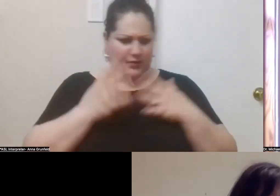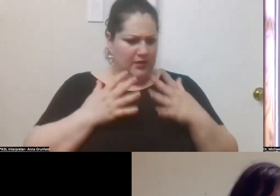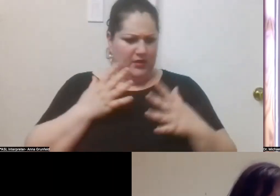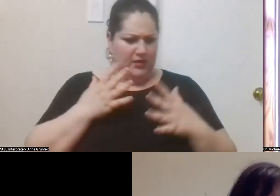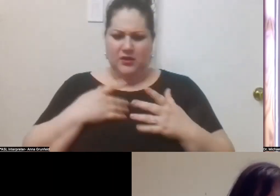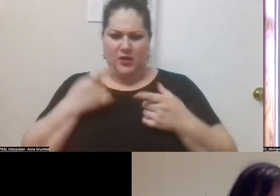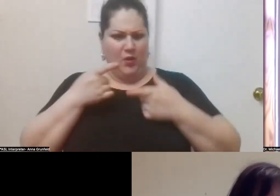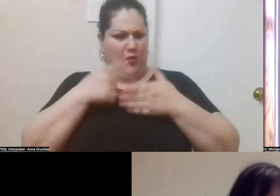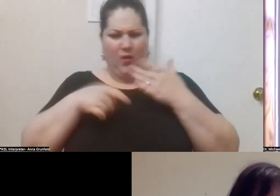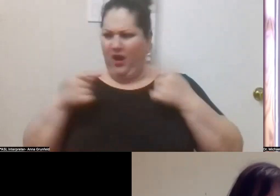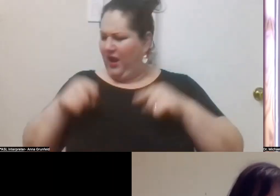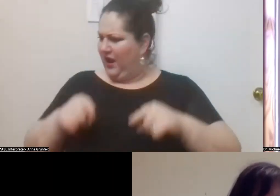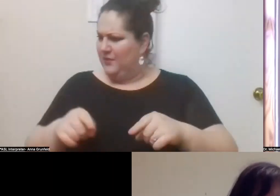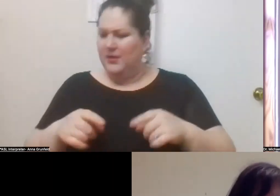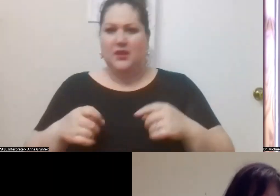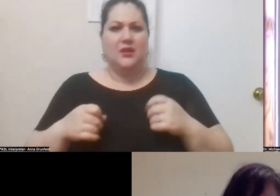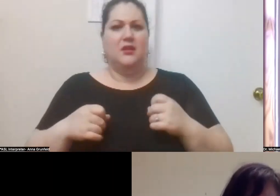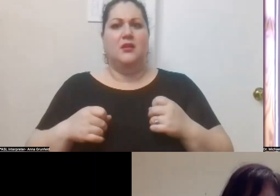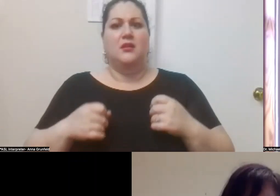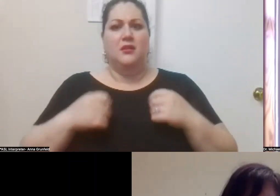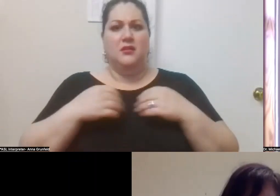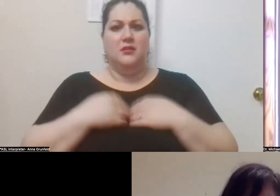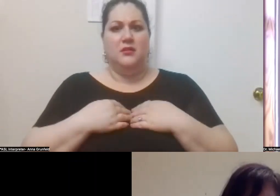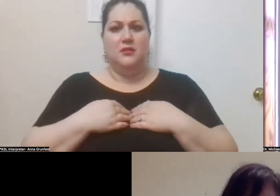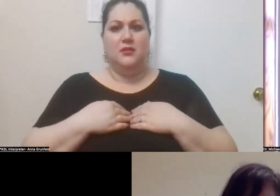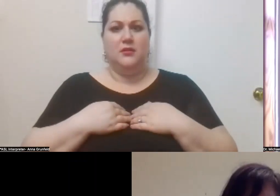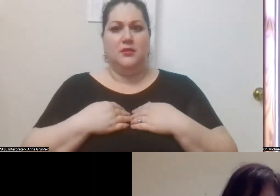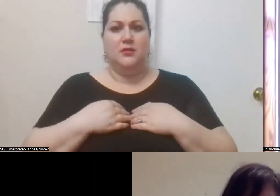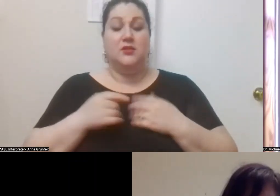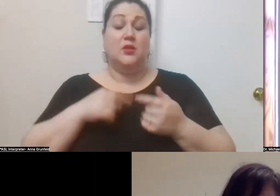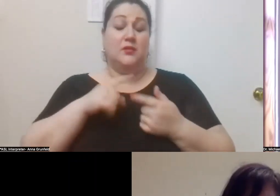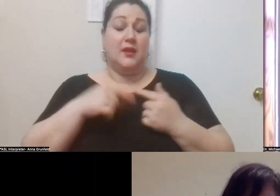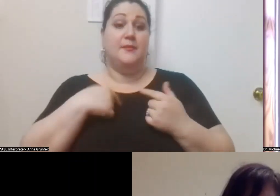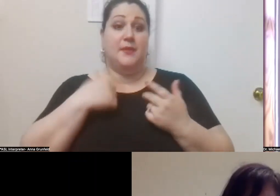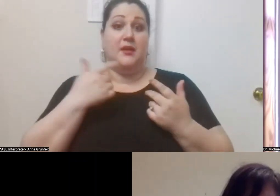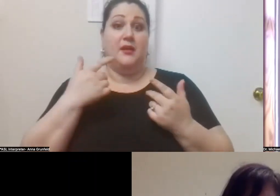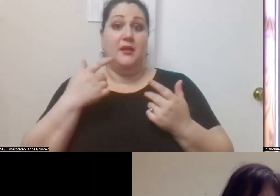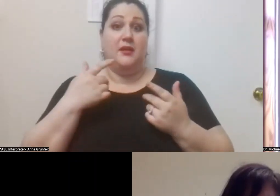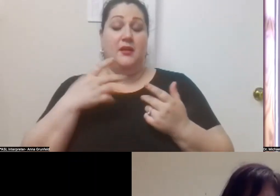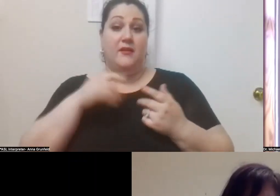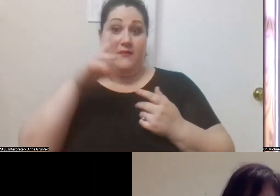and unwitnessed cycling crash on a descent at a high velocity.